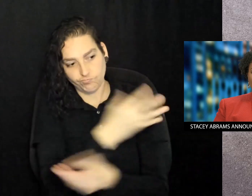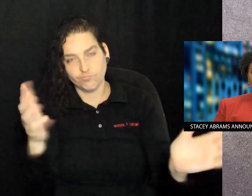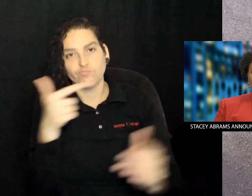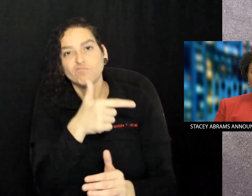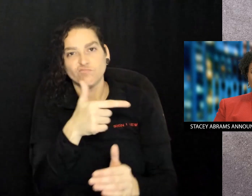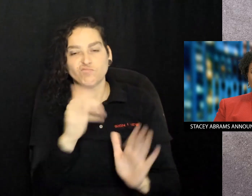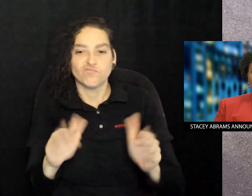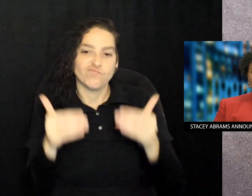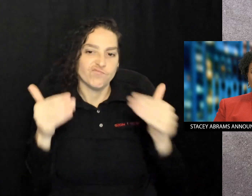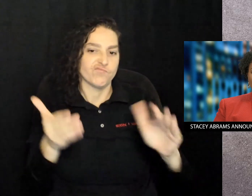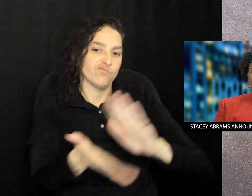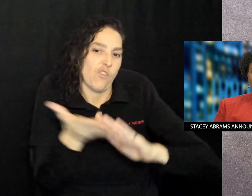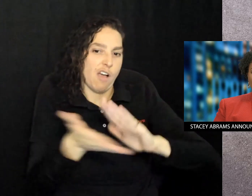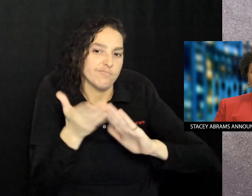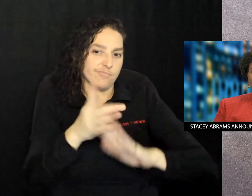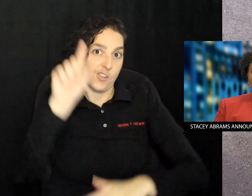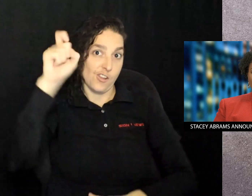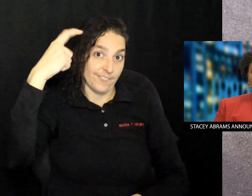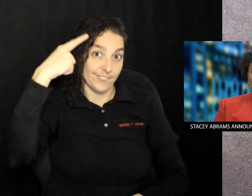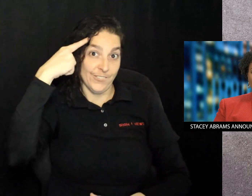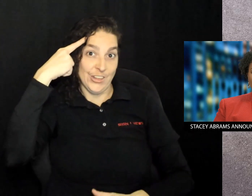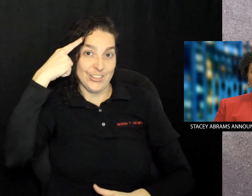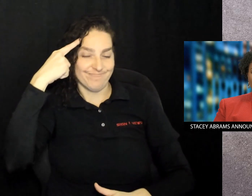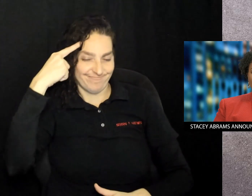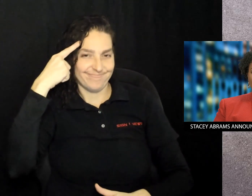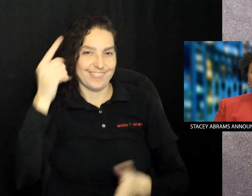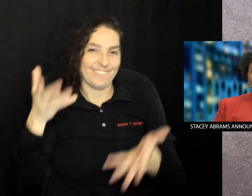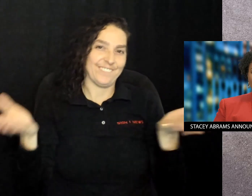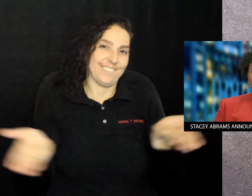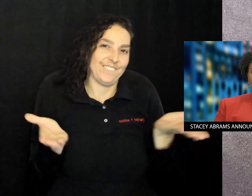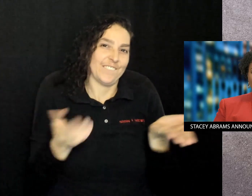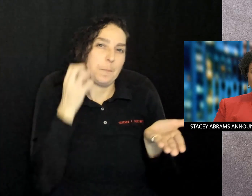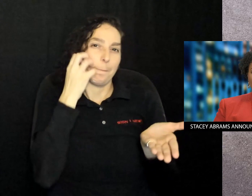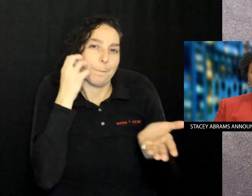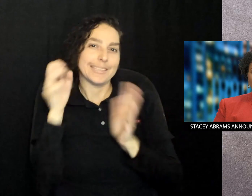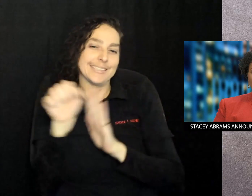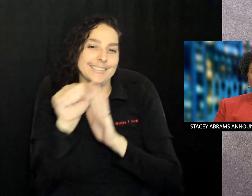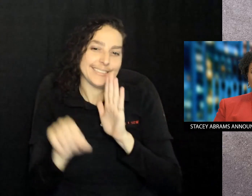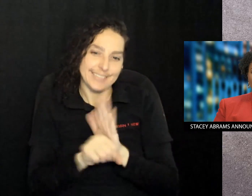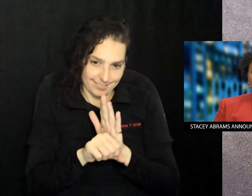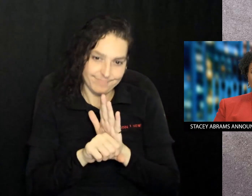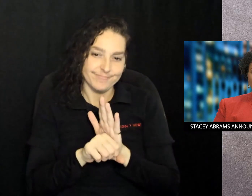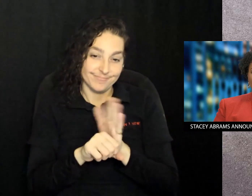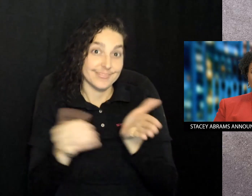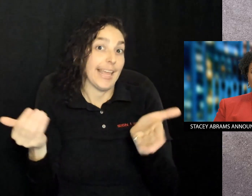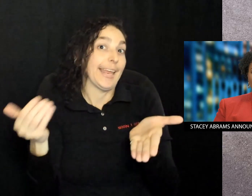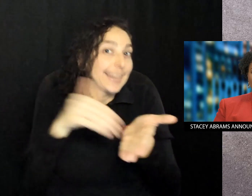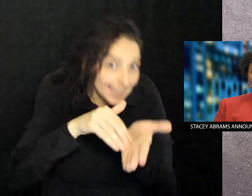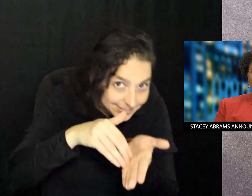officially announced she is running for governor of the Peach State again